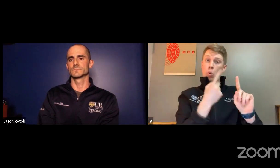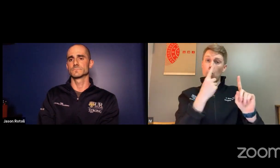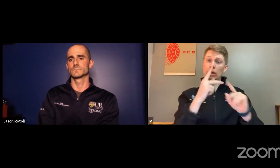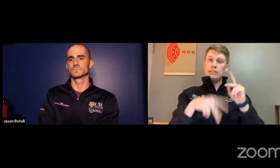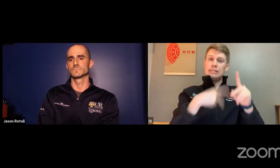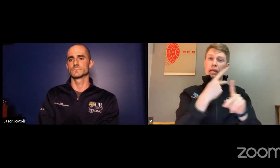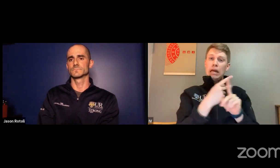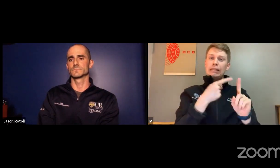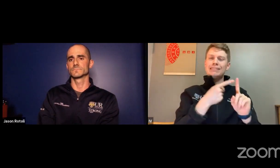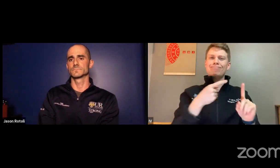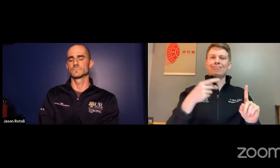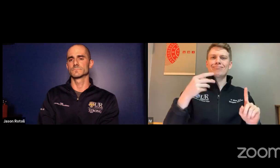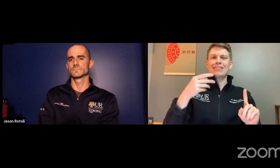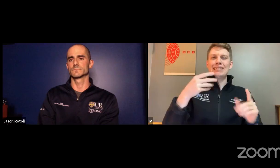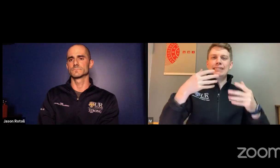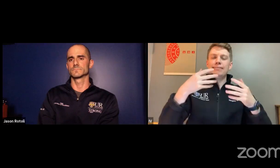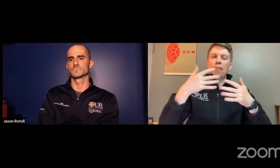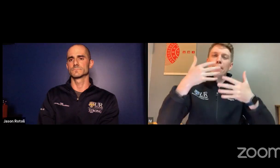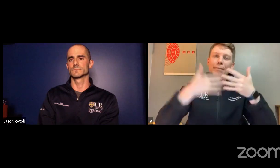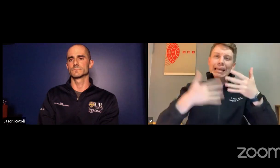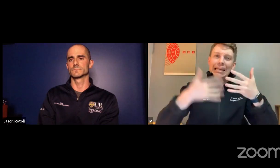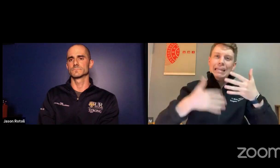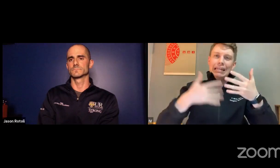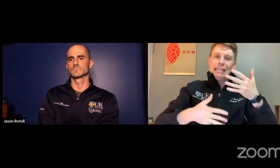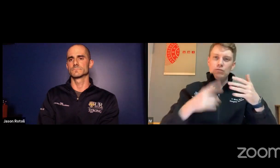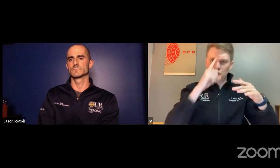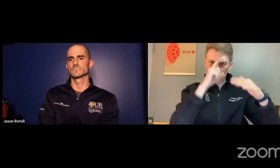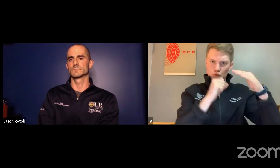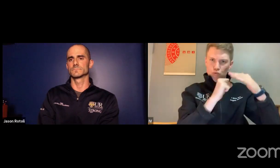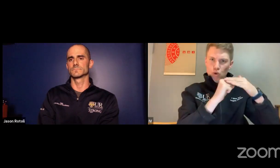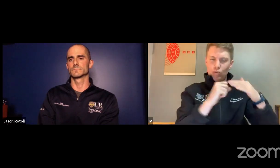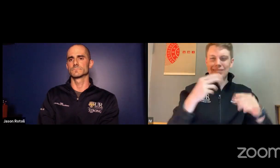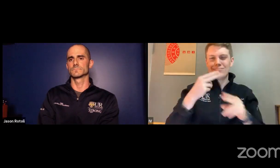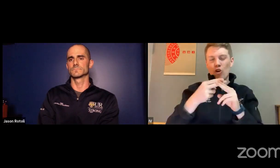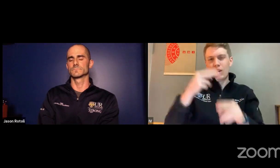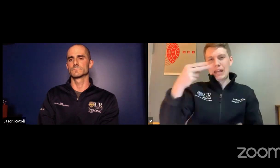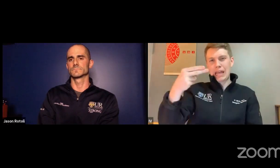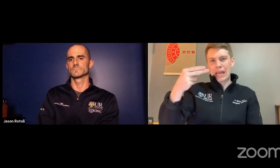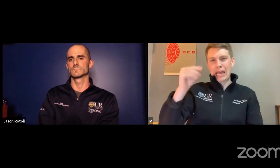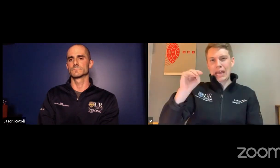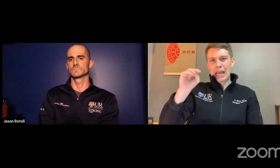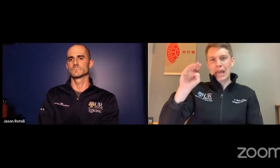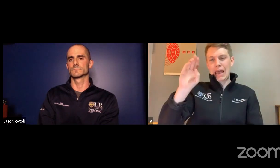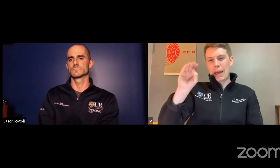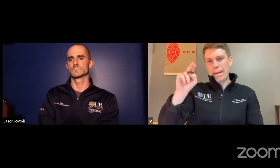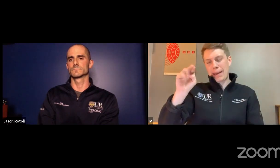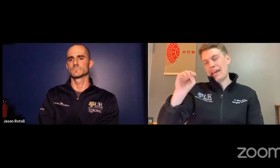cause a stroke. And, again, time is of the essence. We want to immediately